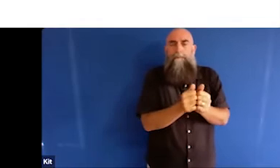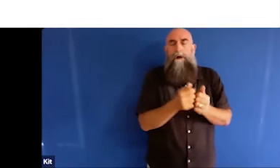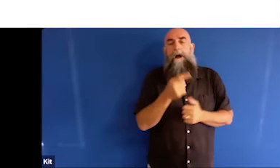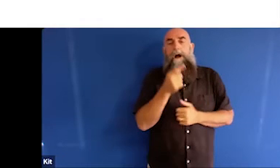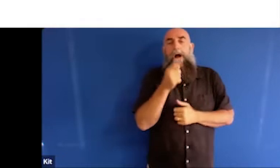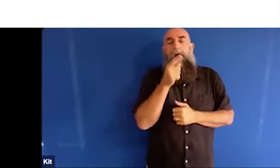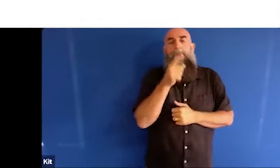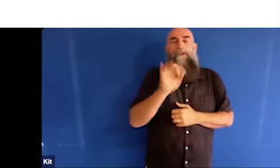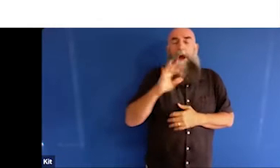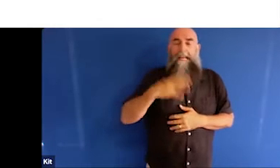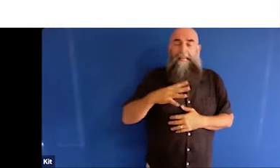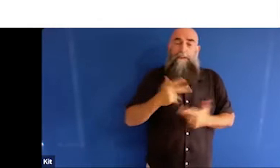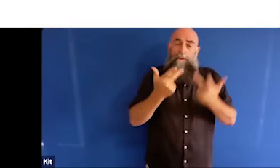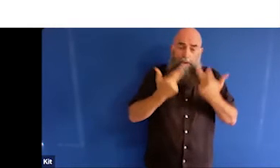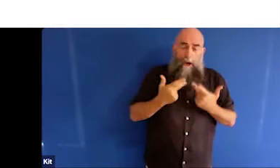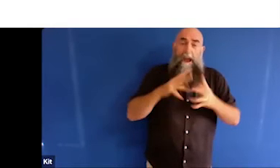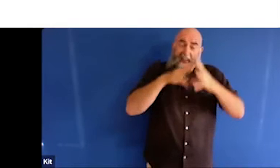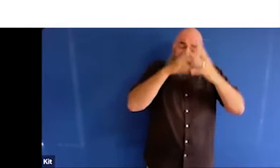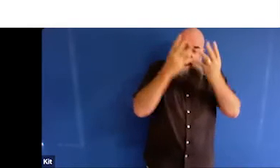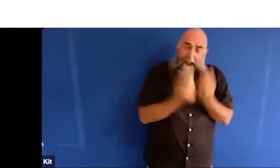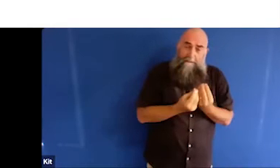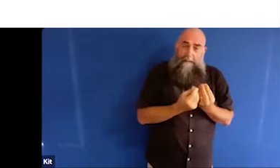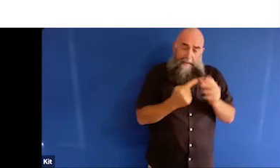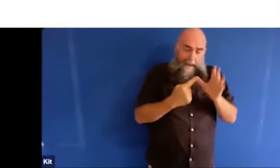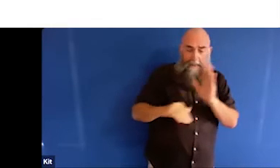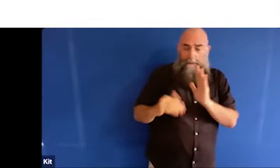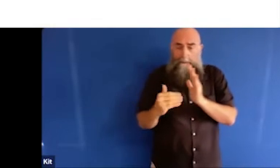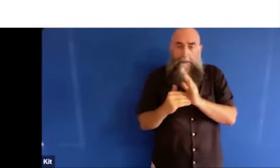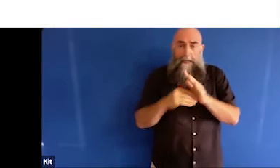activity and every partner that you identify in the application is confirmed at the time that